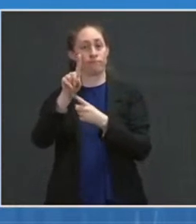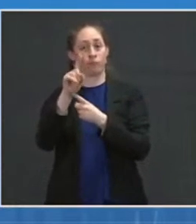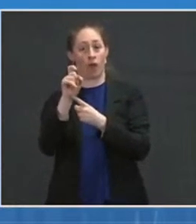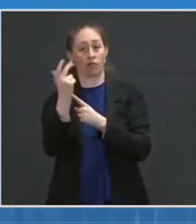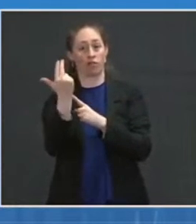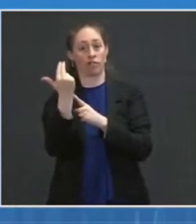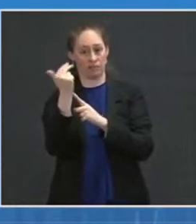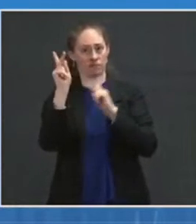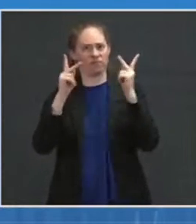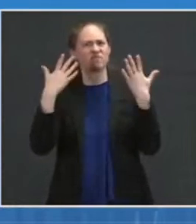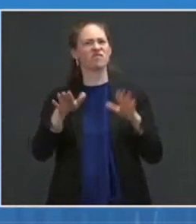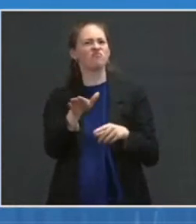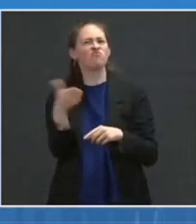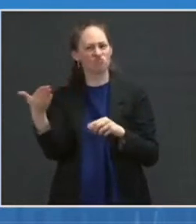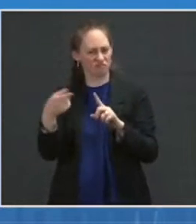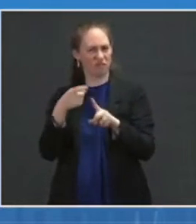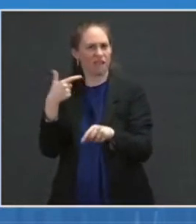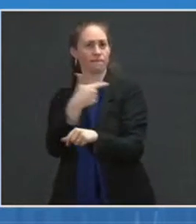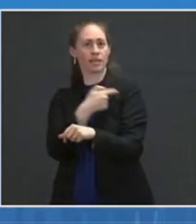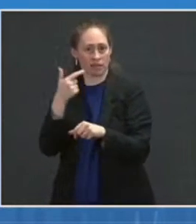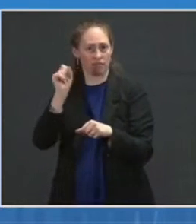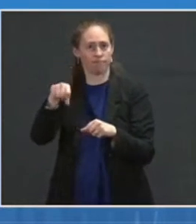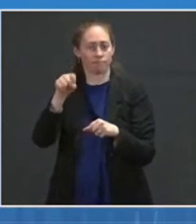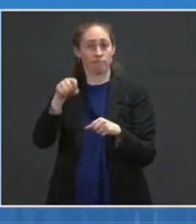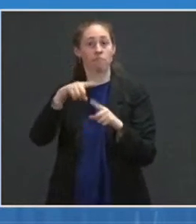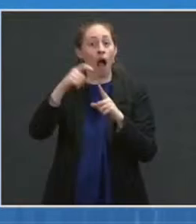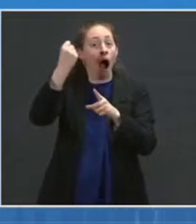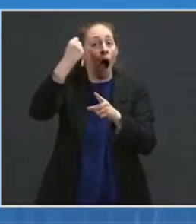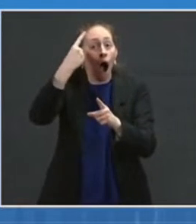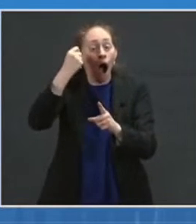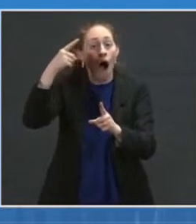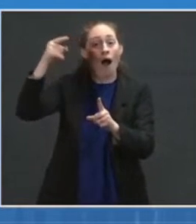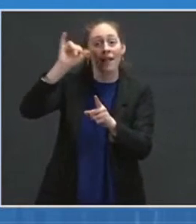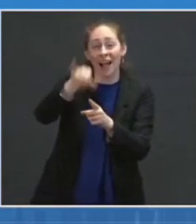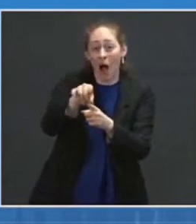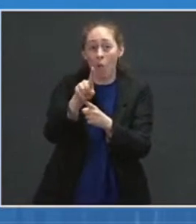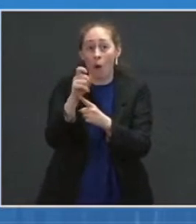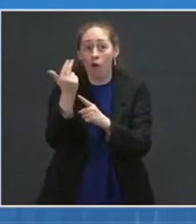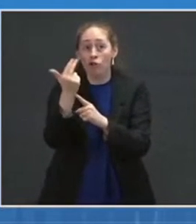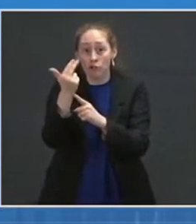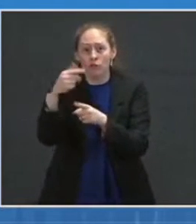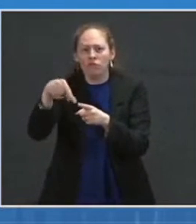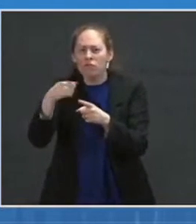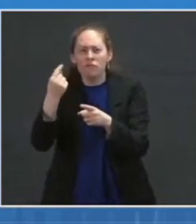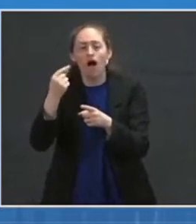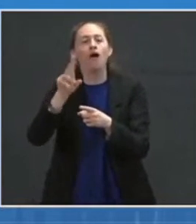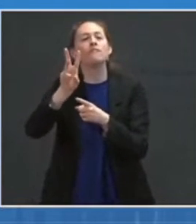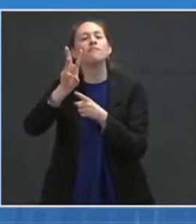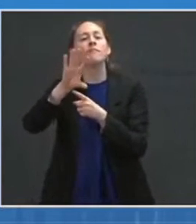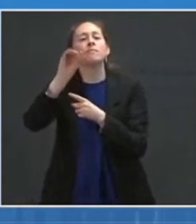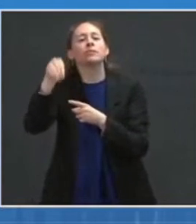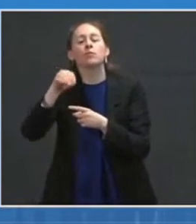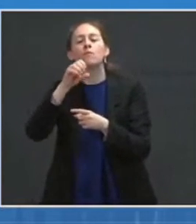IN THE FIRST MONTH OF EXPERIENCE, A TOTAL OF 113 DEPTHS WERE REPORTED.